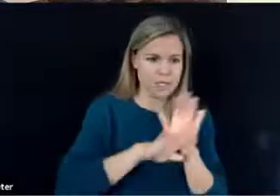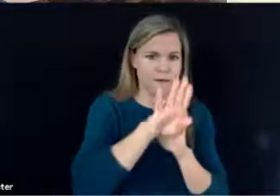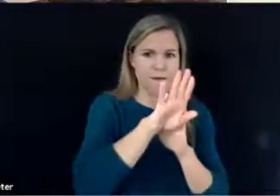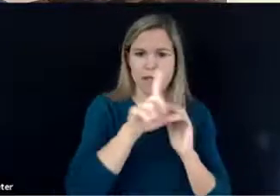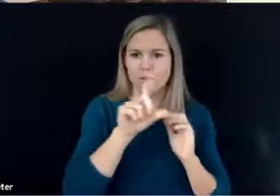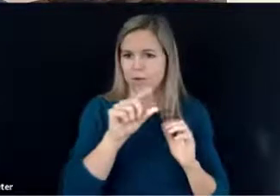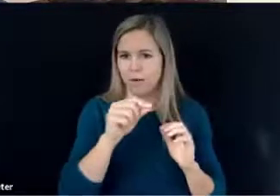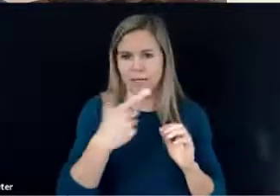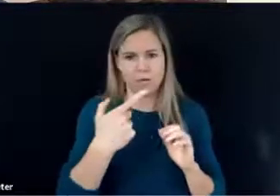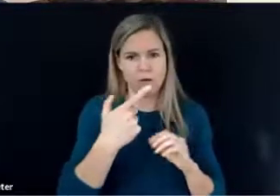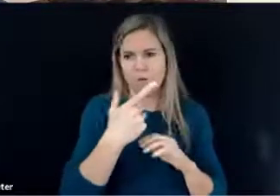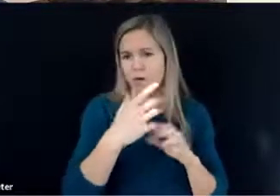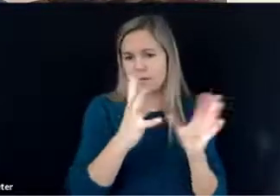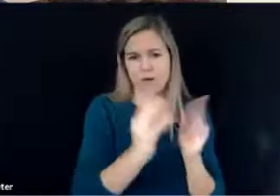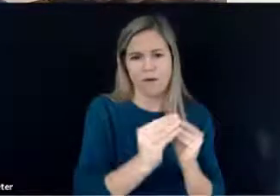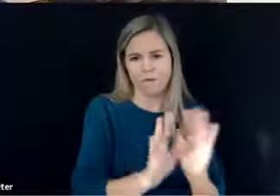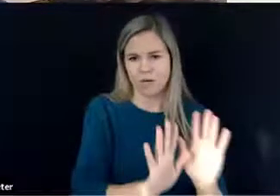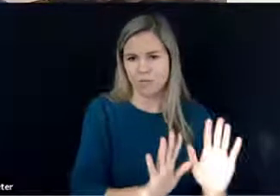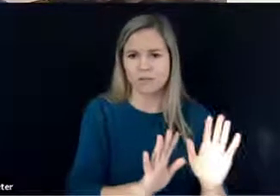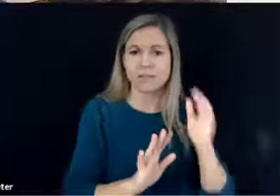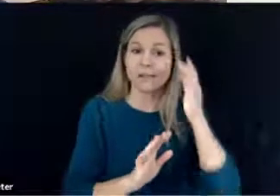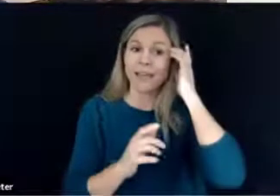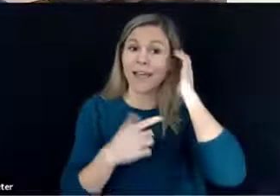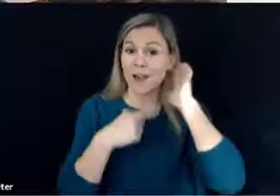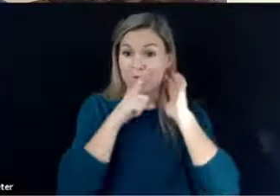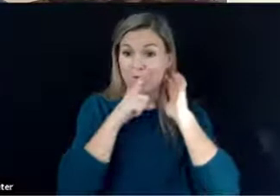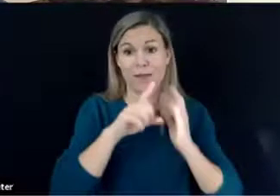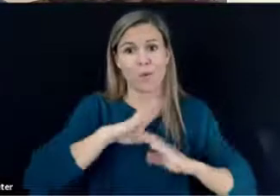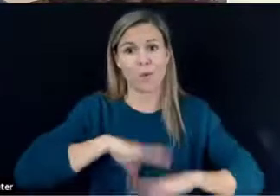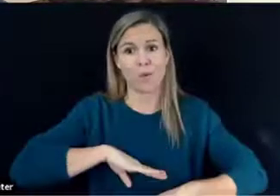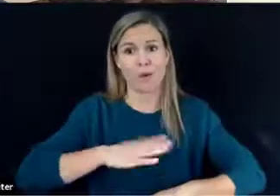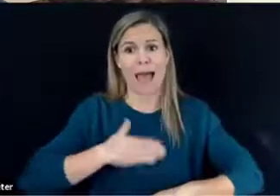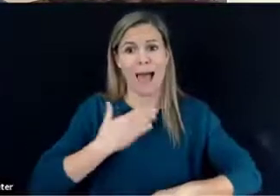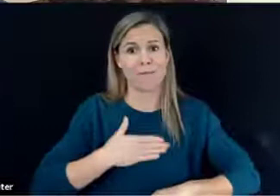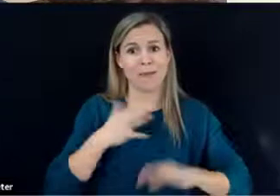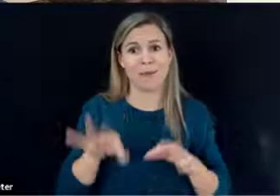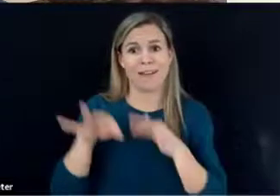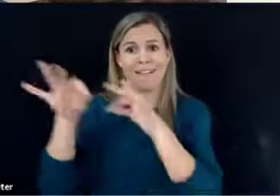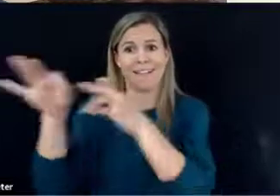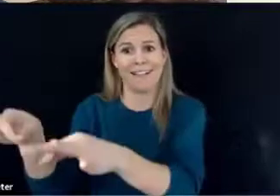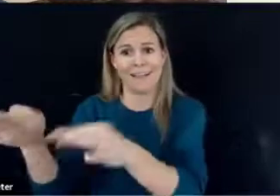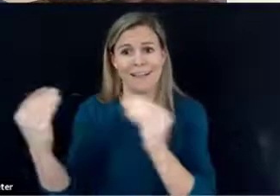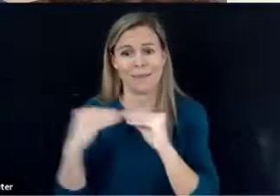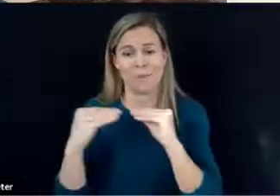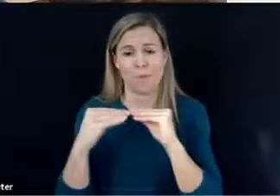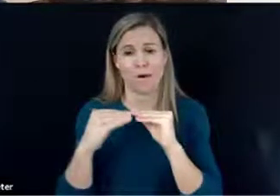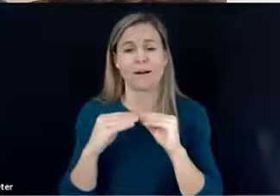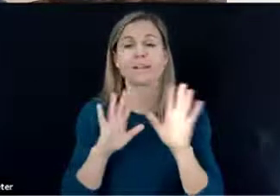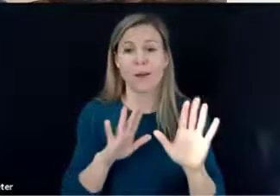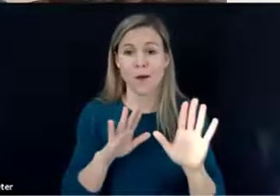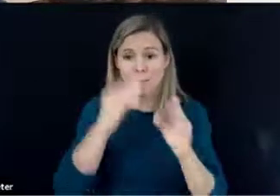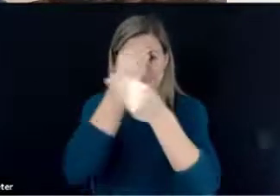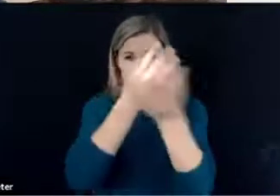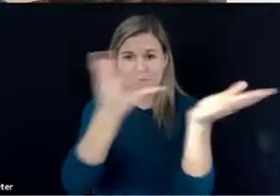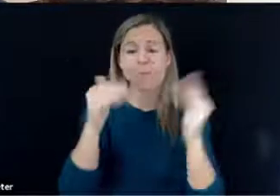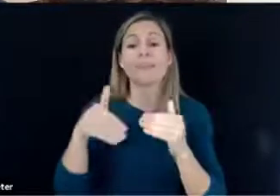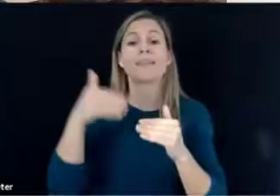and I have to say I'm really glad we did that. So, our next conference will be in 2022,